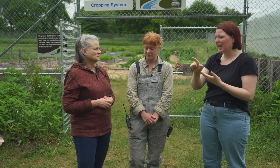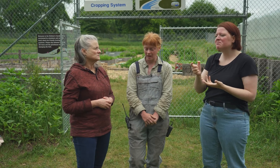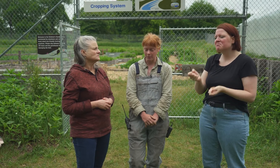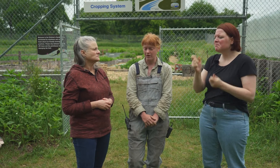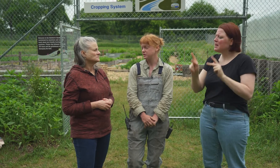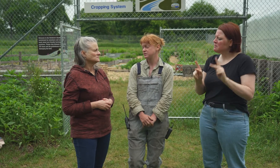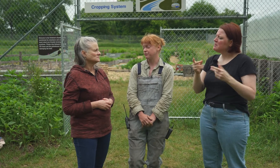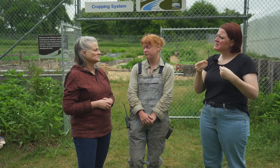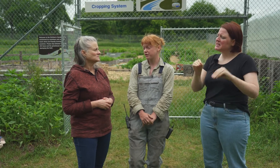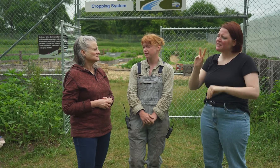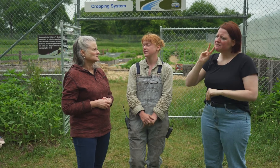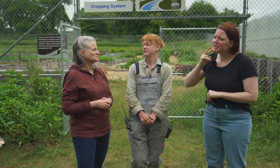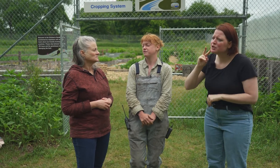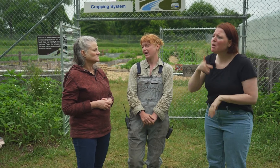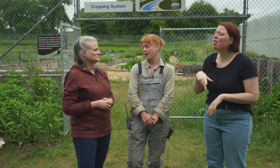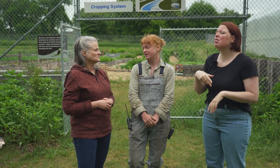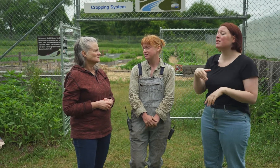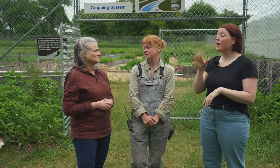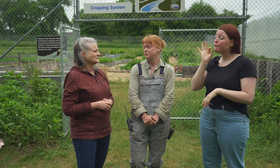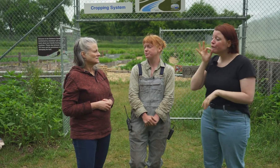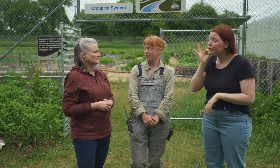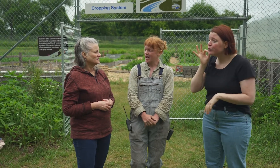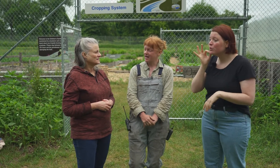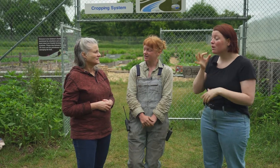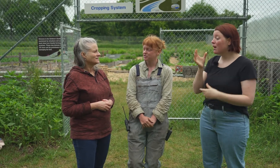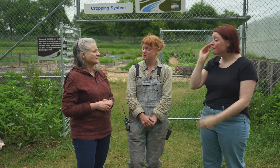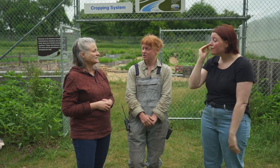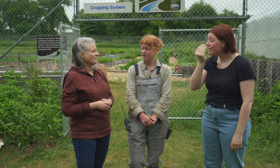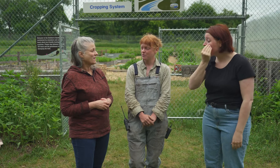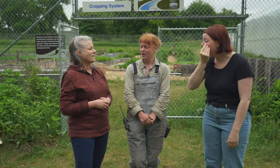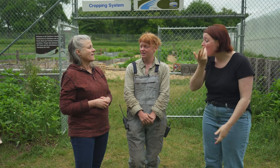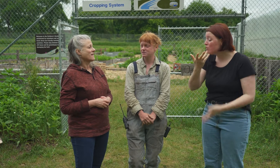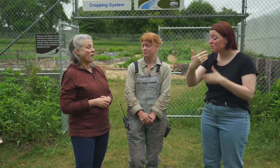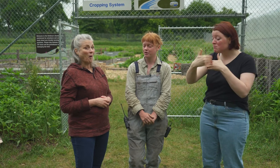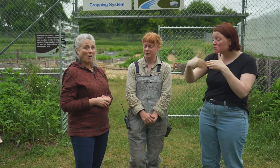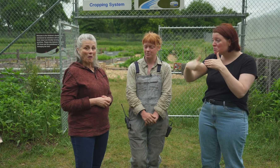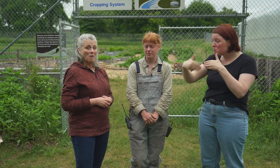but some will also sell fruit, flowers, bread. So it's a great way to support people